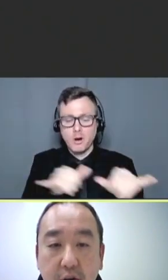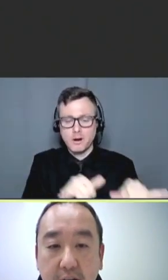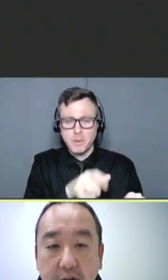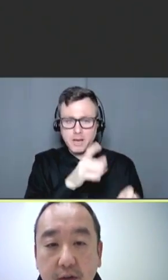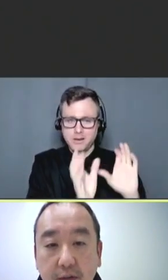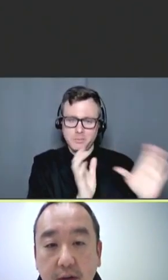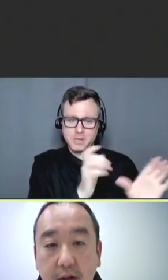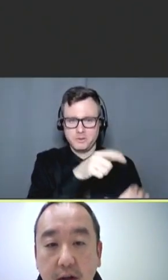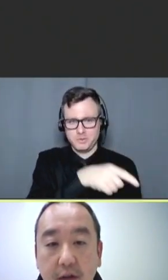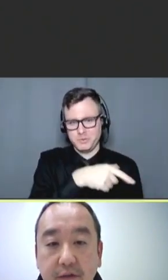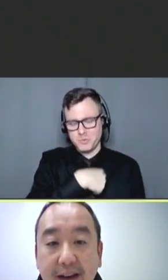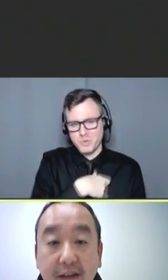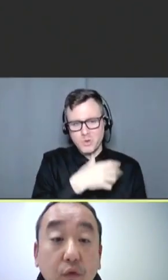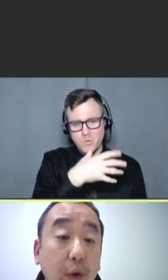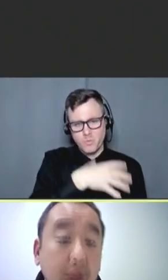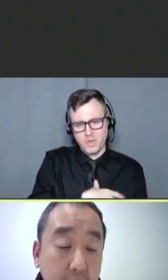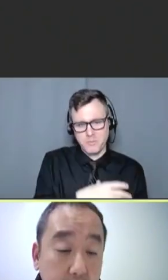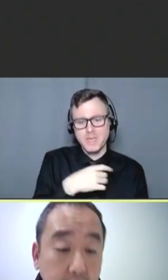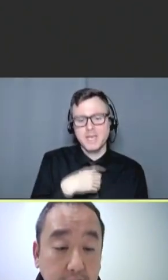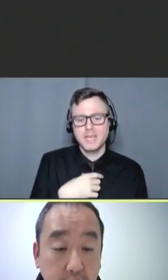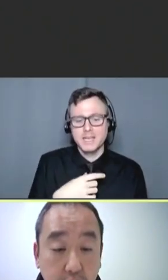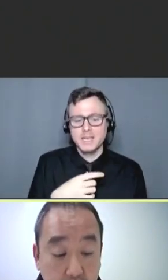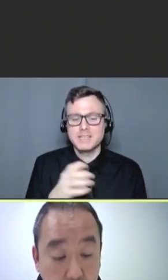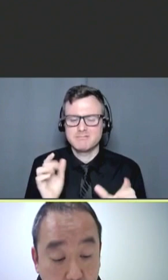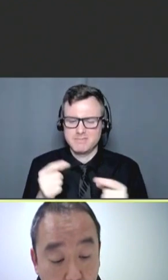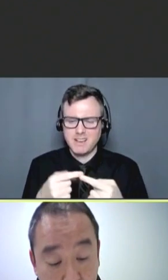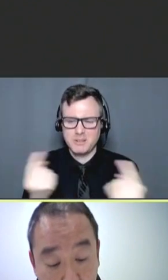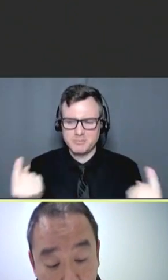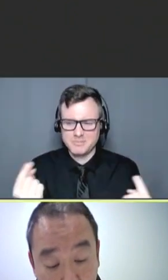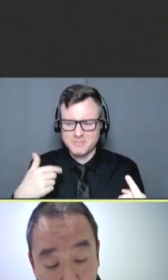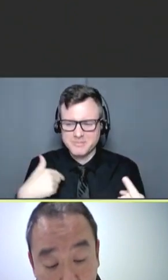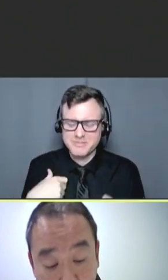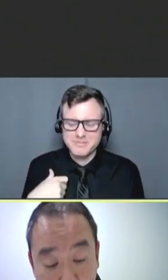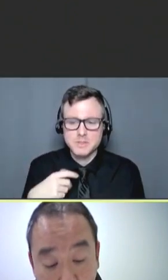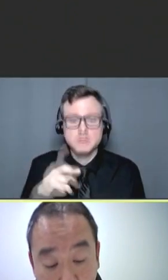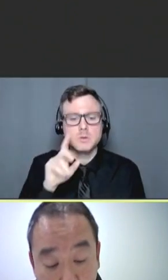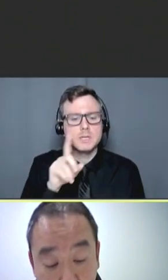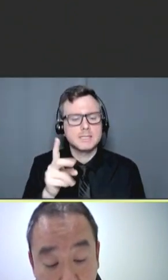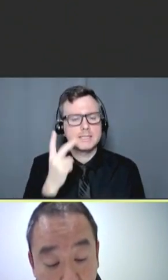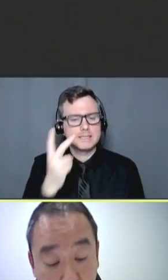variations of vaccine within the sexual and gender minority communities, and then finally,